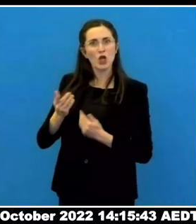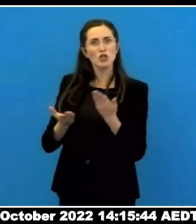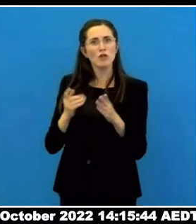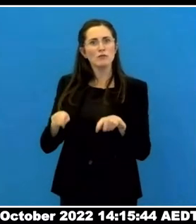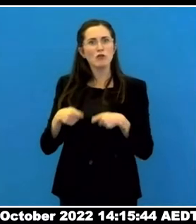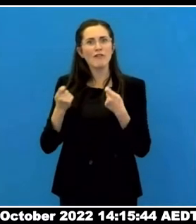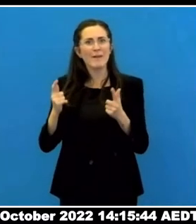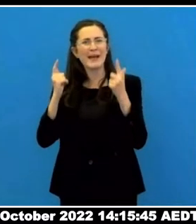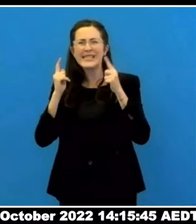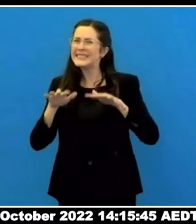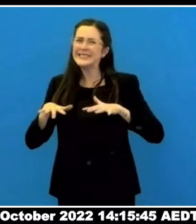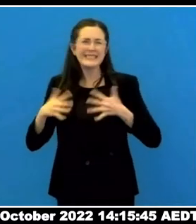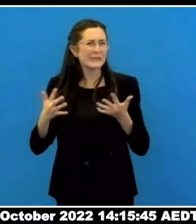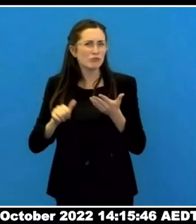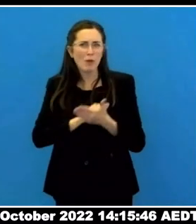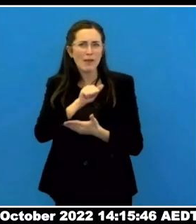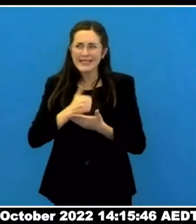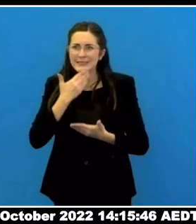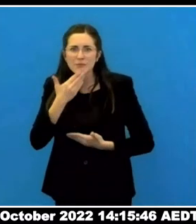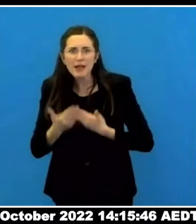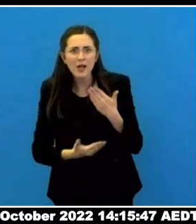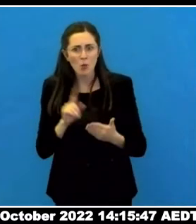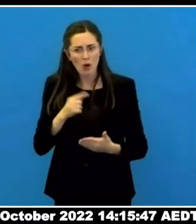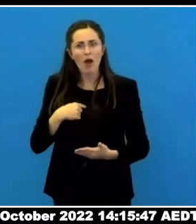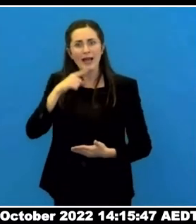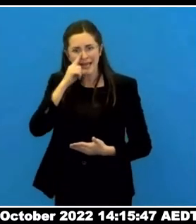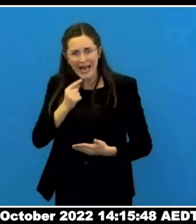did not explain all the things that we were eligible for.